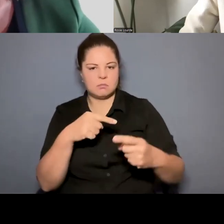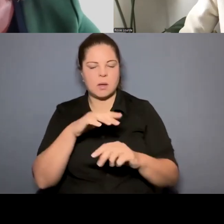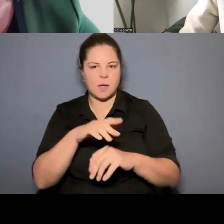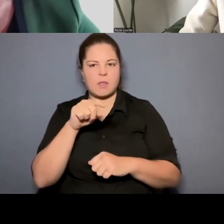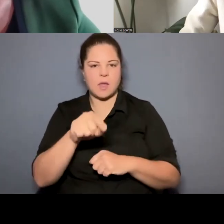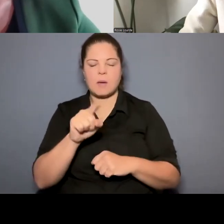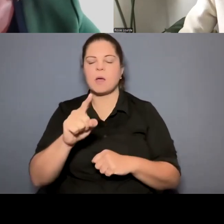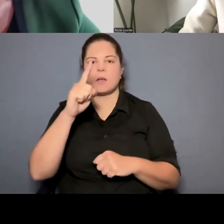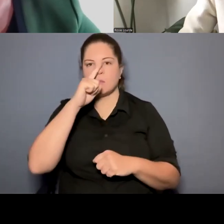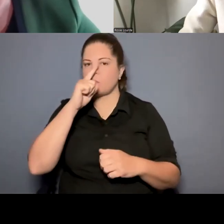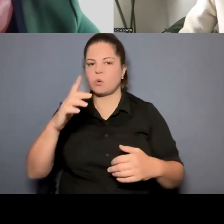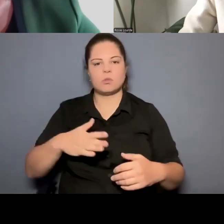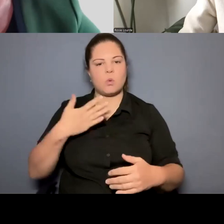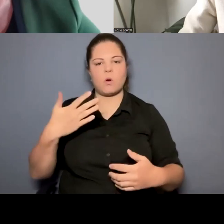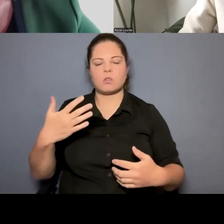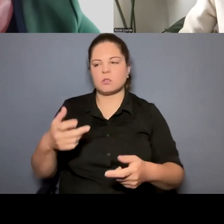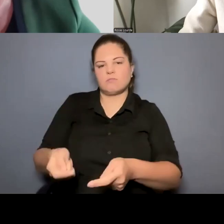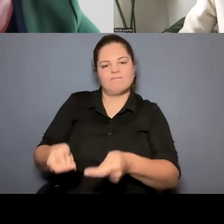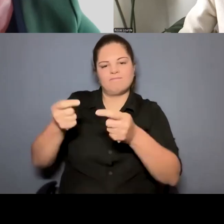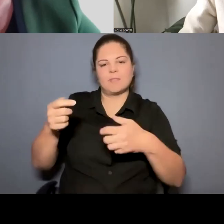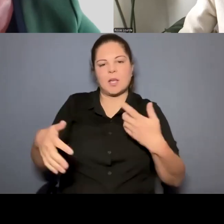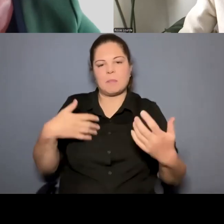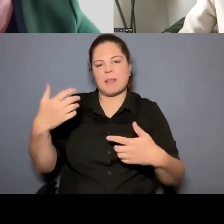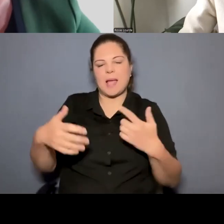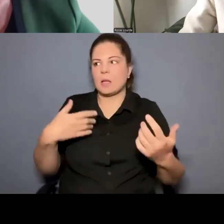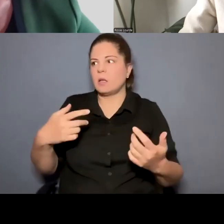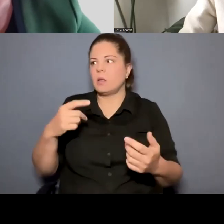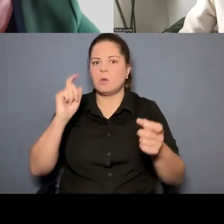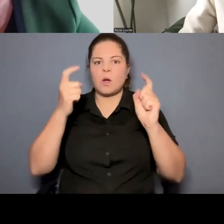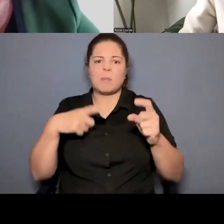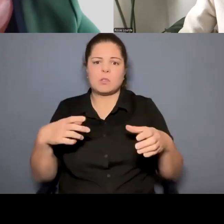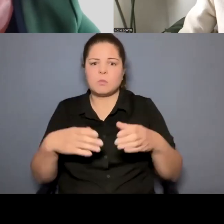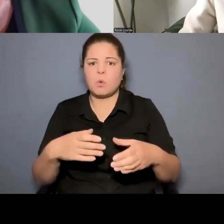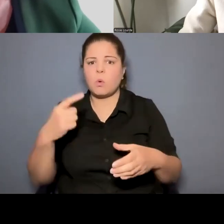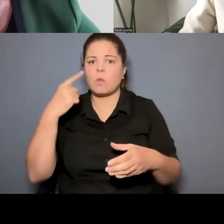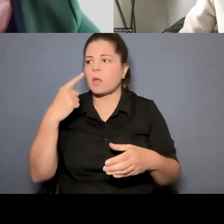particularly in a small industry if you want to get ahead, the research is really clear in lots